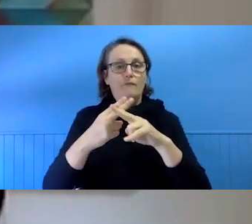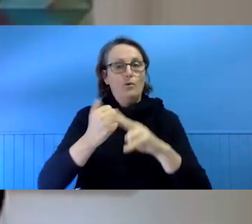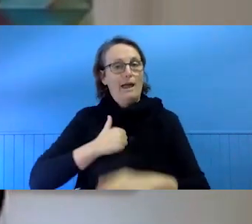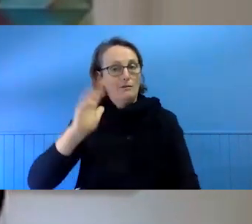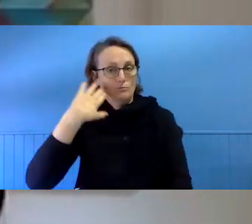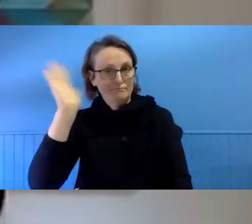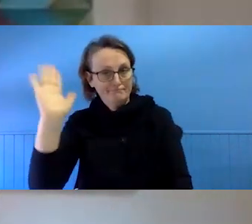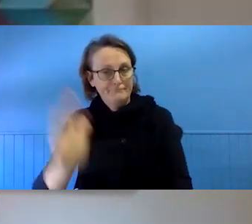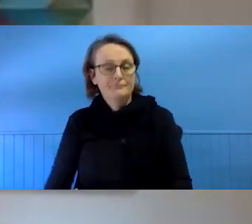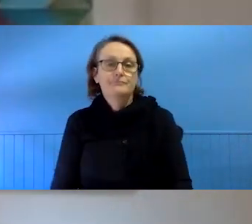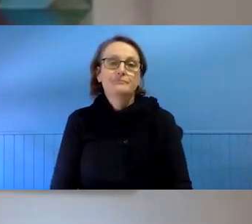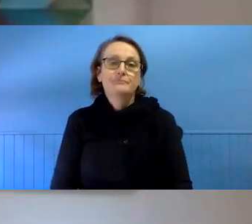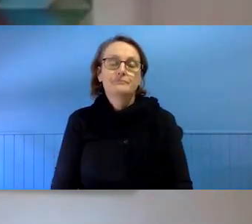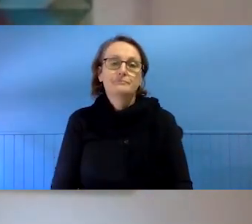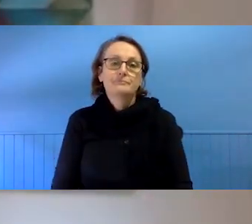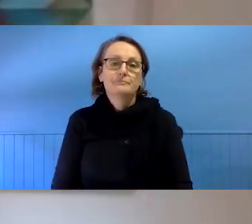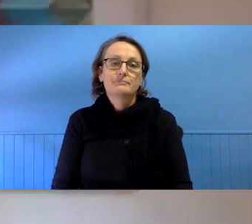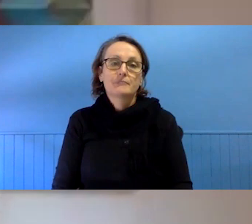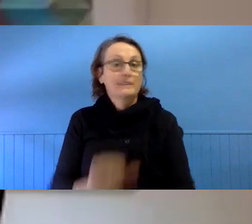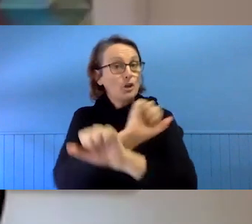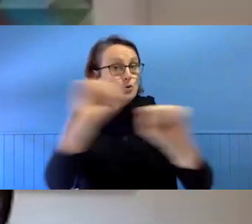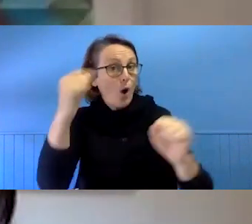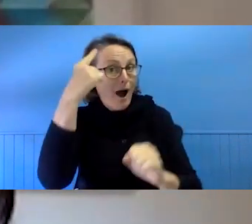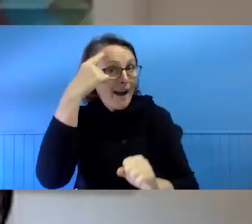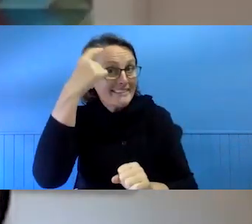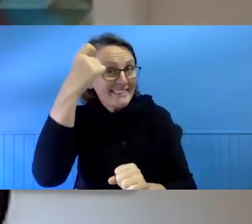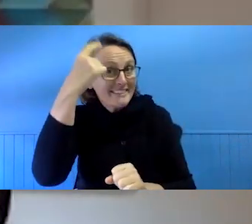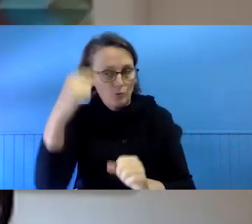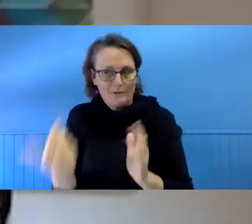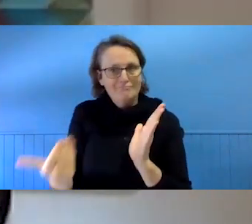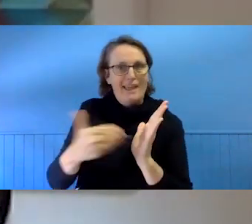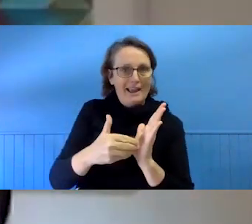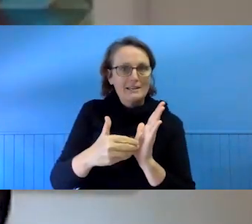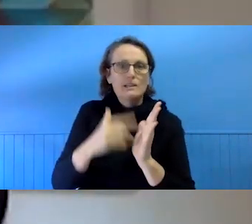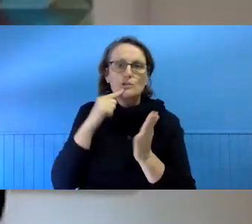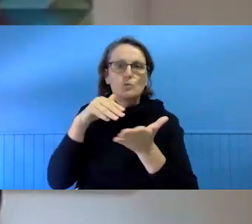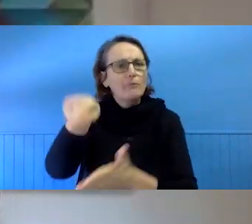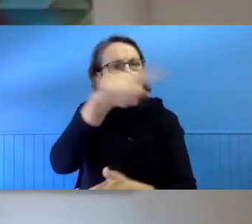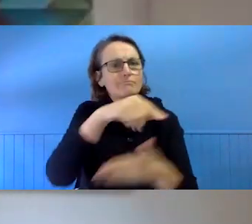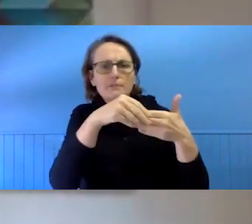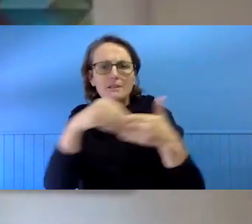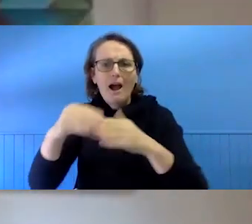These sessions were proposed by you and will add more depth, support and guidance to the unprecedented